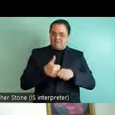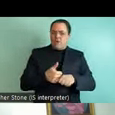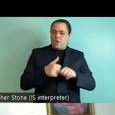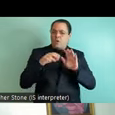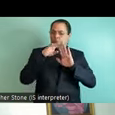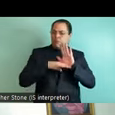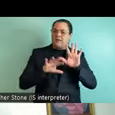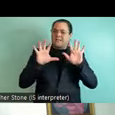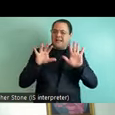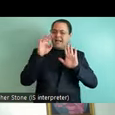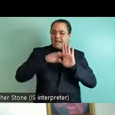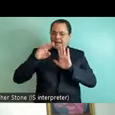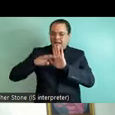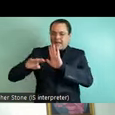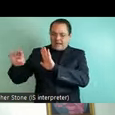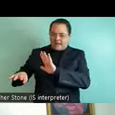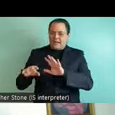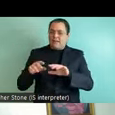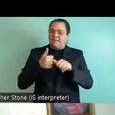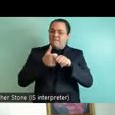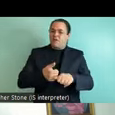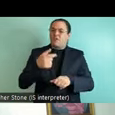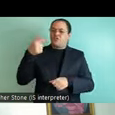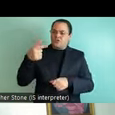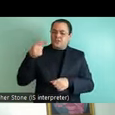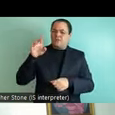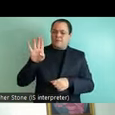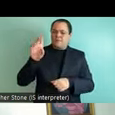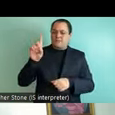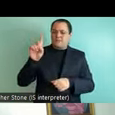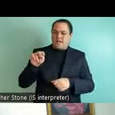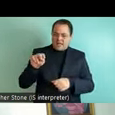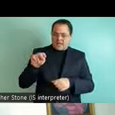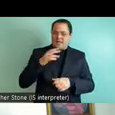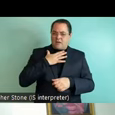of respect and promotion of rights knowledge sharing job retention accessibility confidentiality